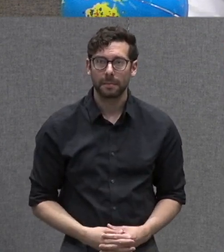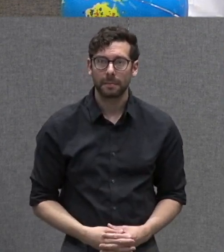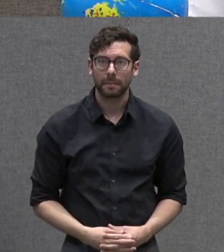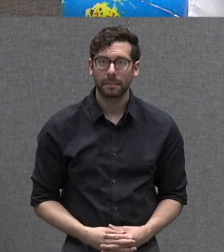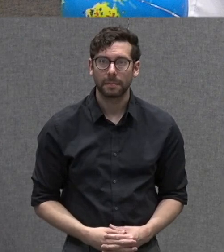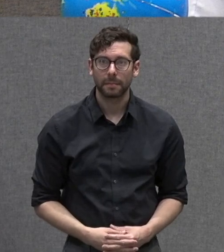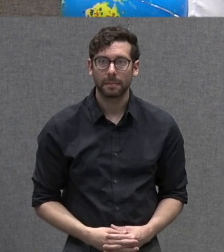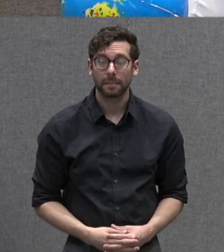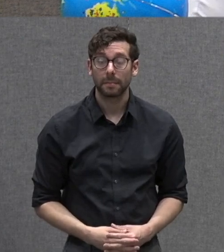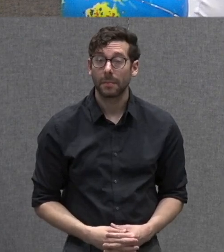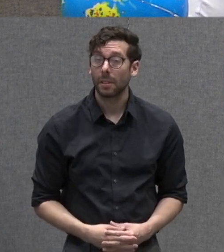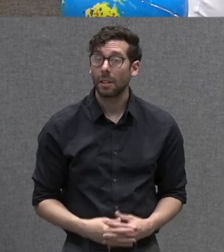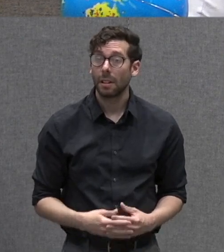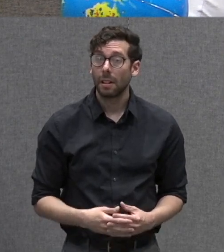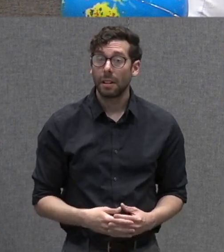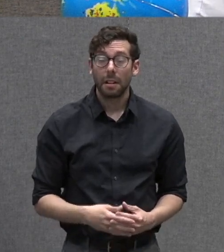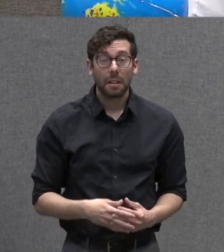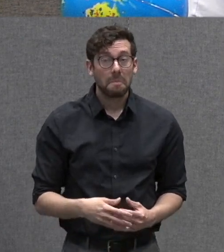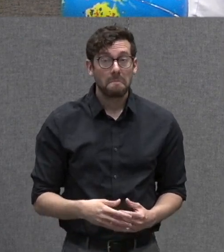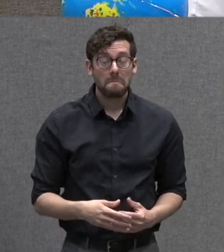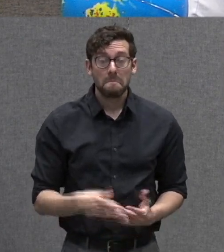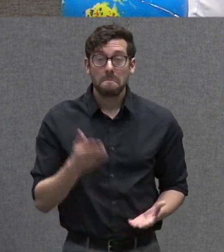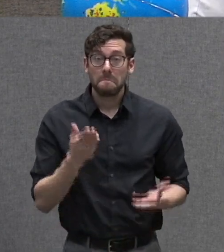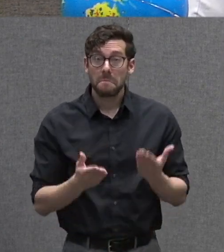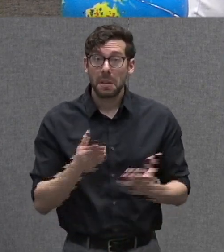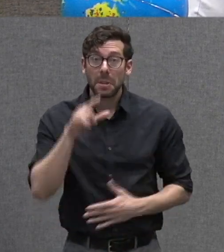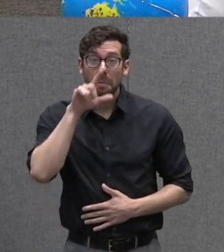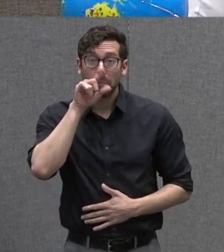Maybe the birds are singing their song when they're chirping to me.